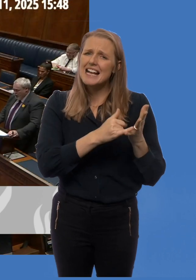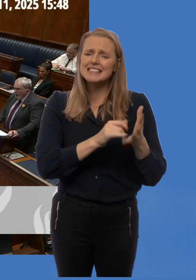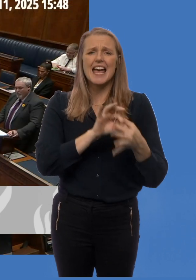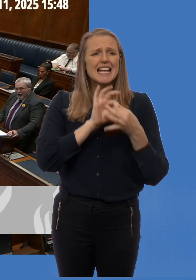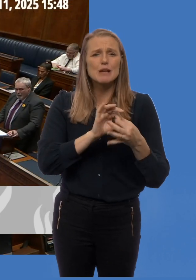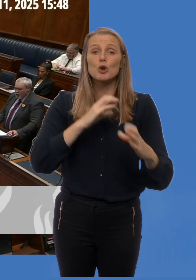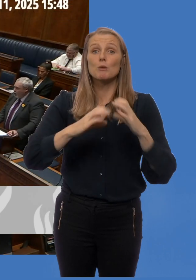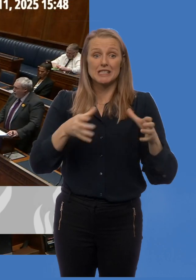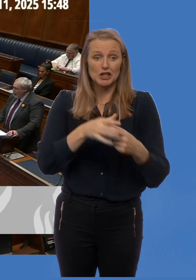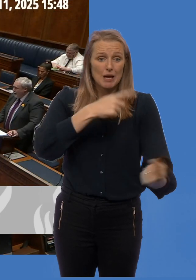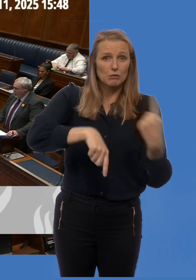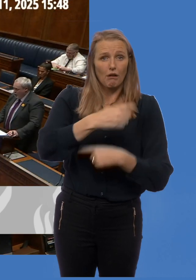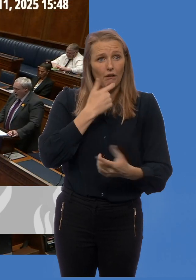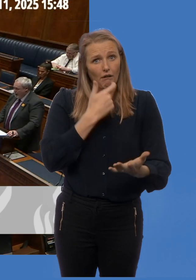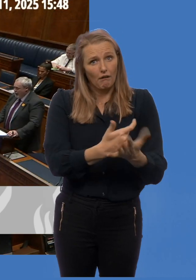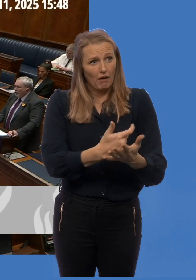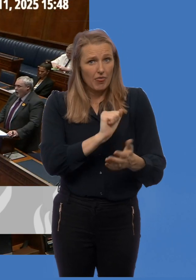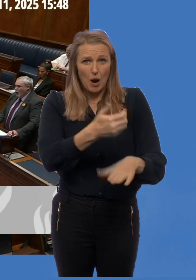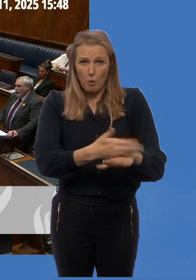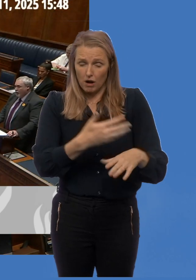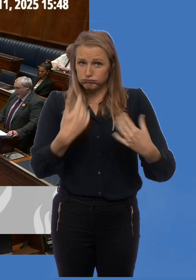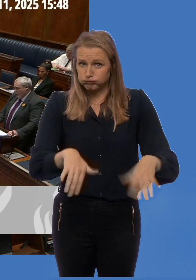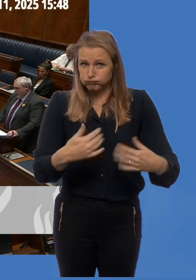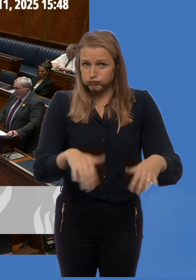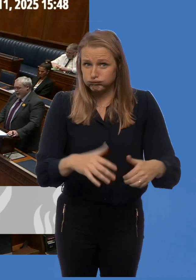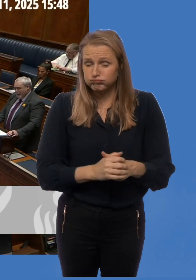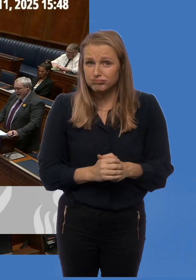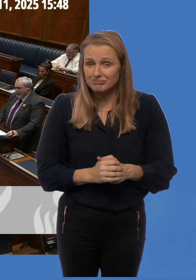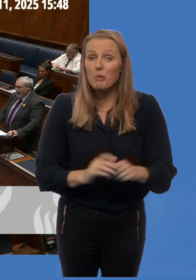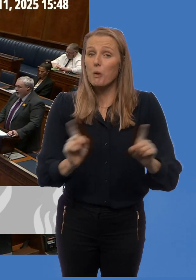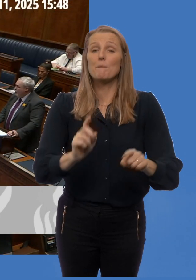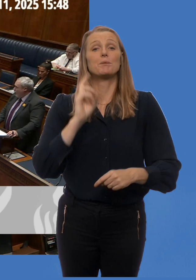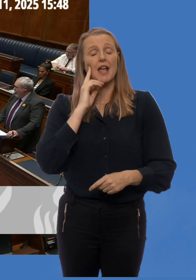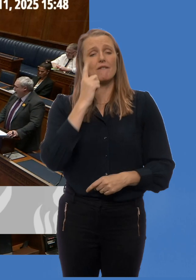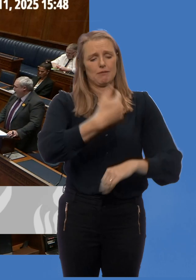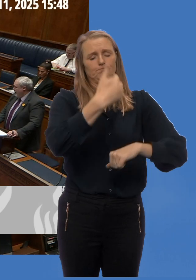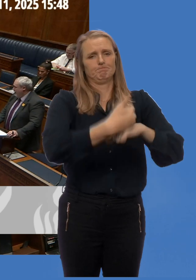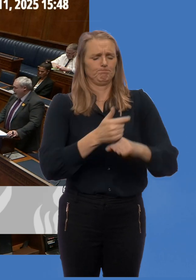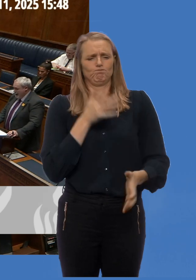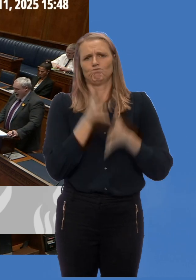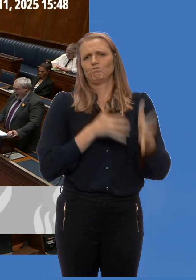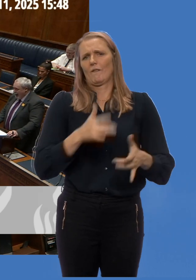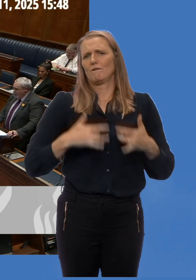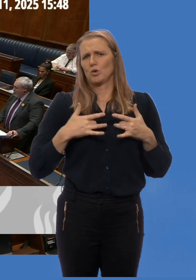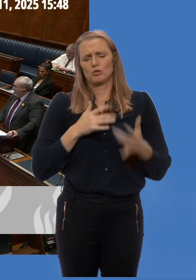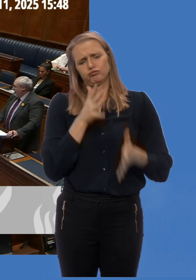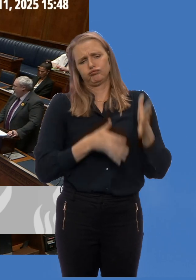Members of the deaf community can record their views in BSL or ASL and submit them